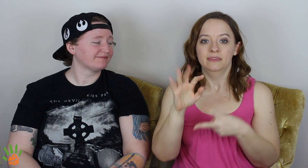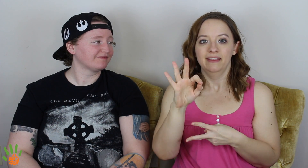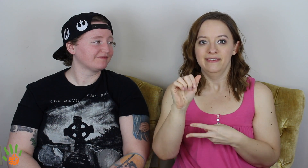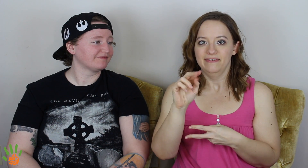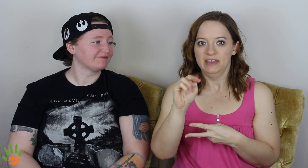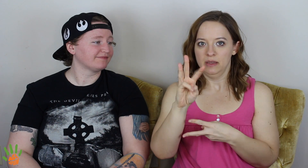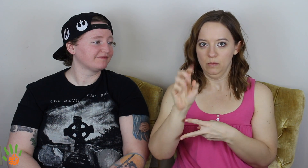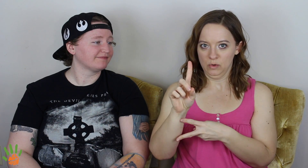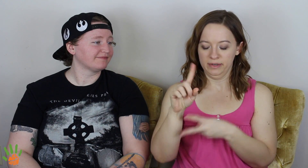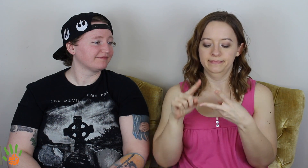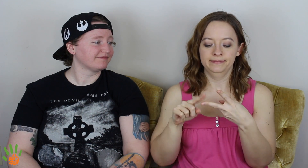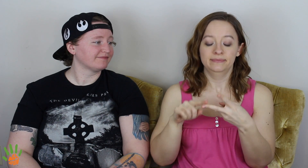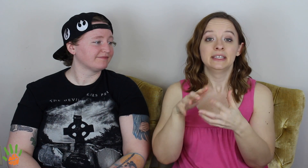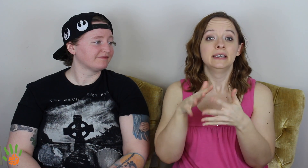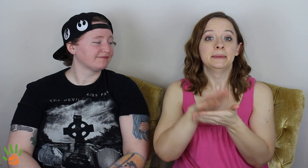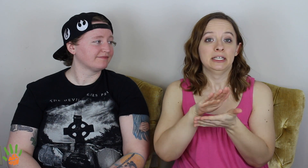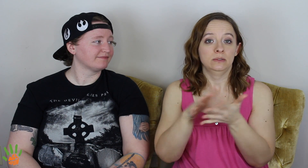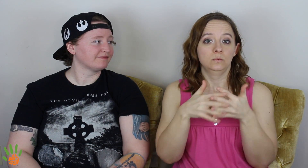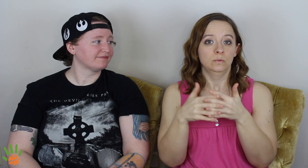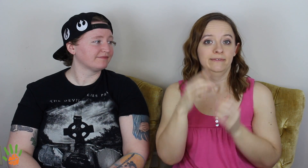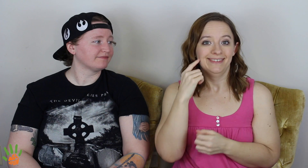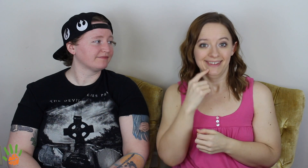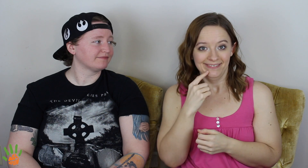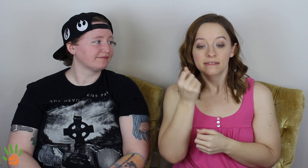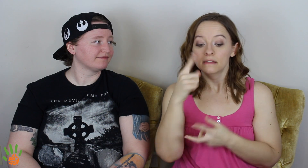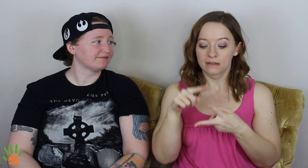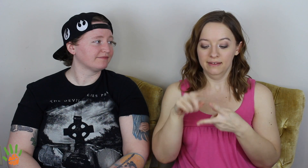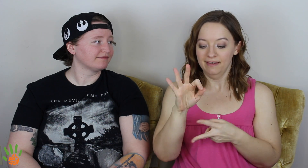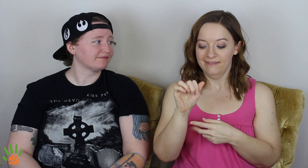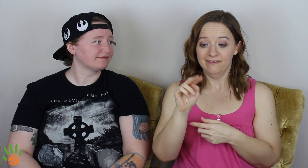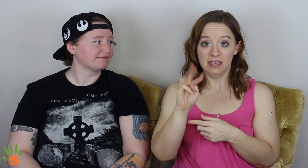the first is Fanwood, and then American School for the Deaf.